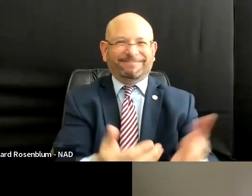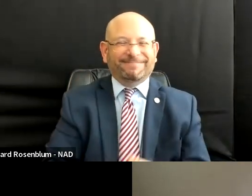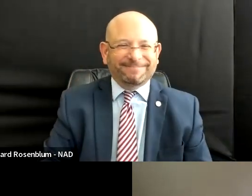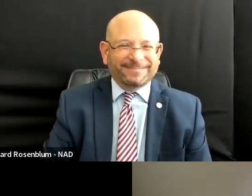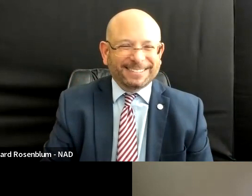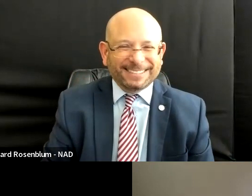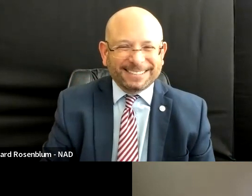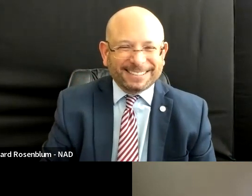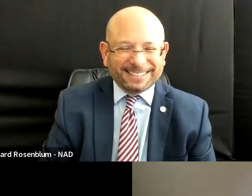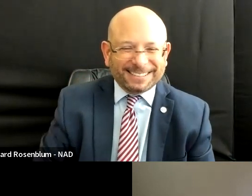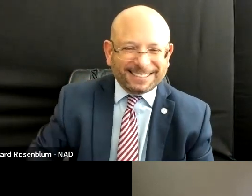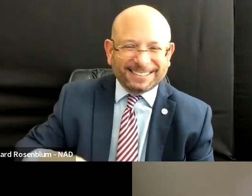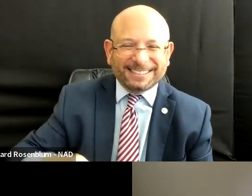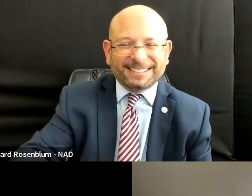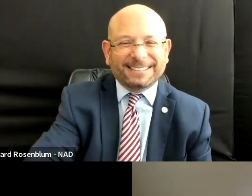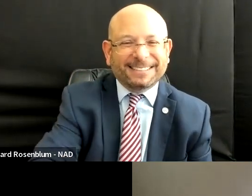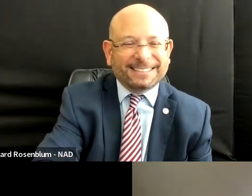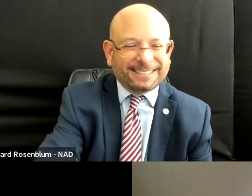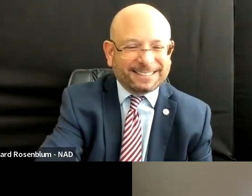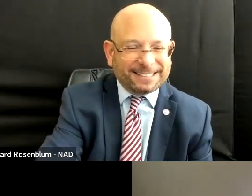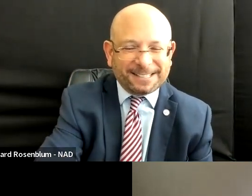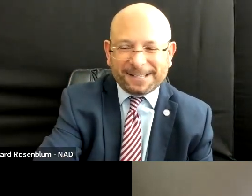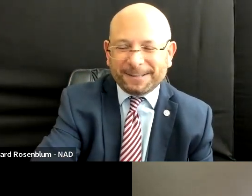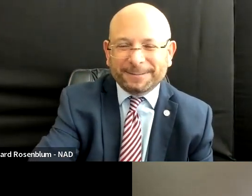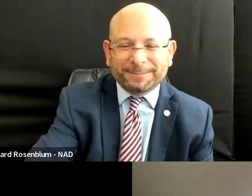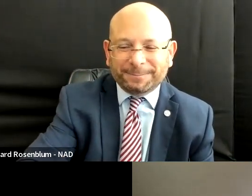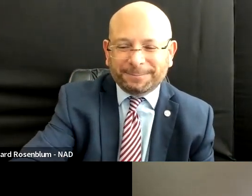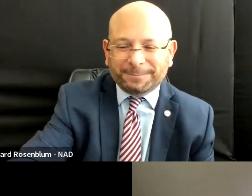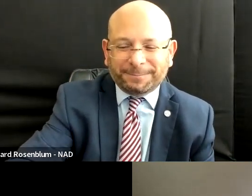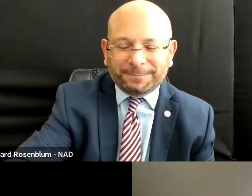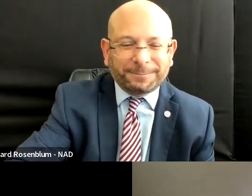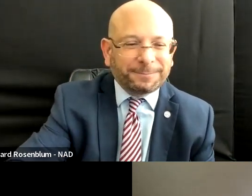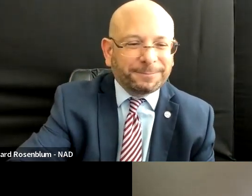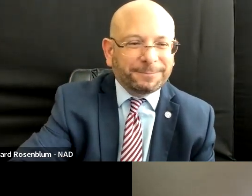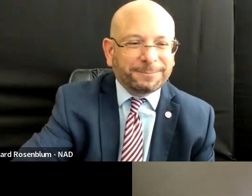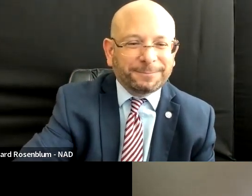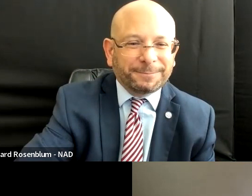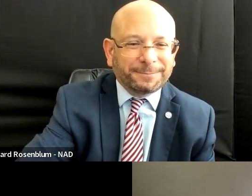comments I will say is NAD does serve all state